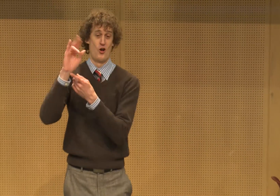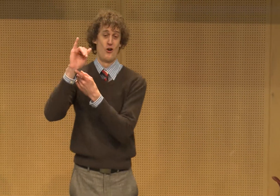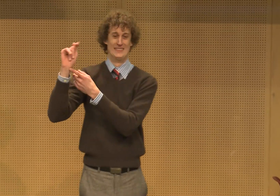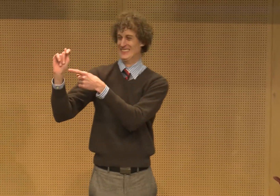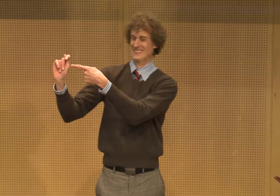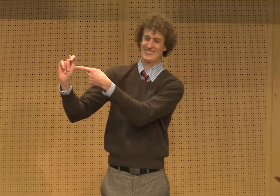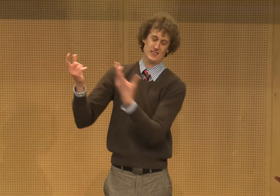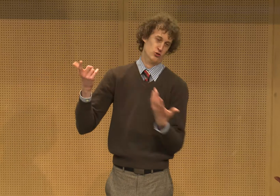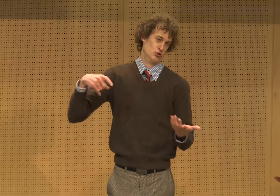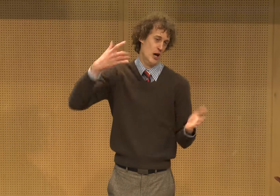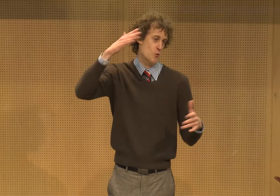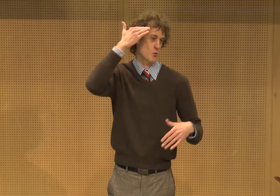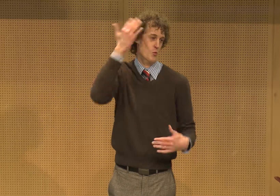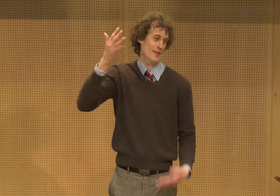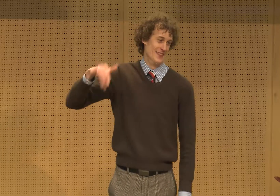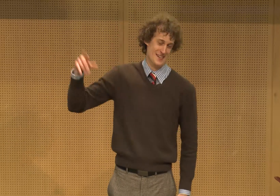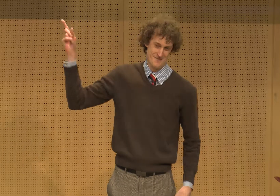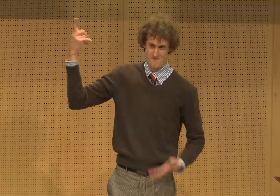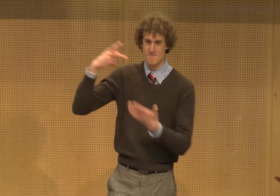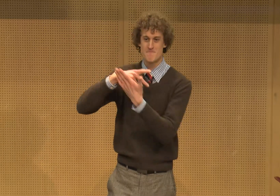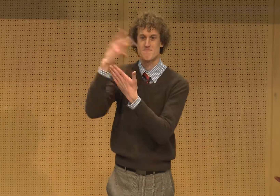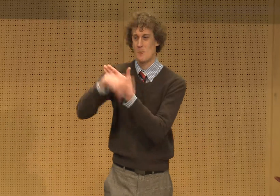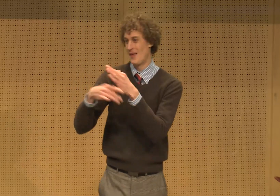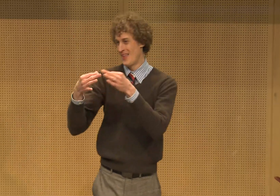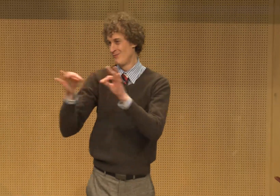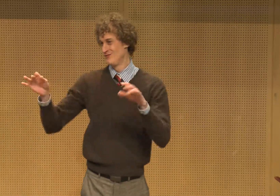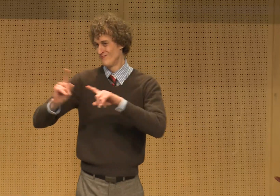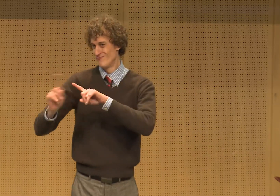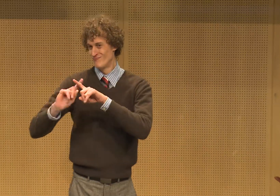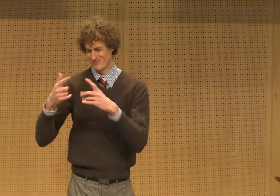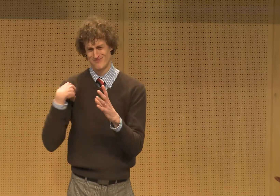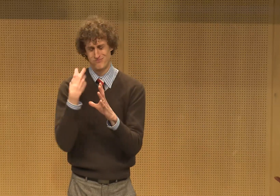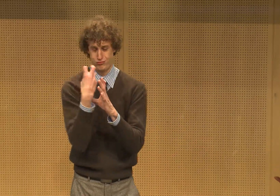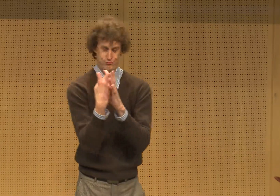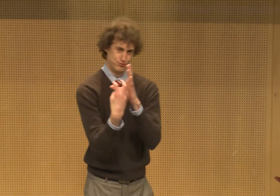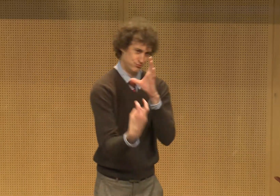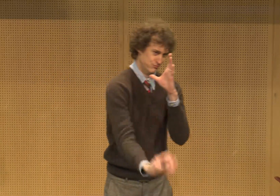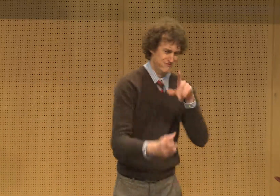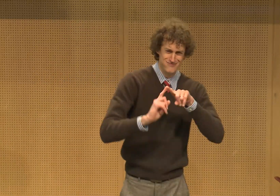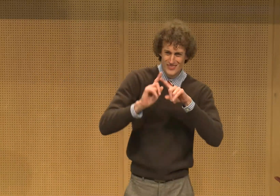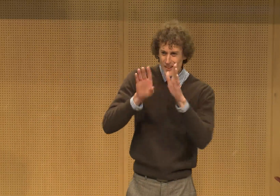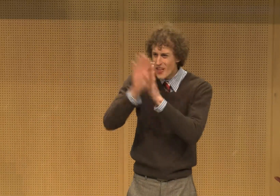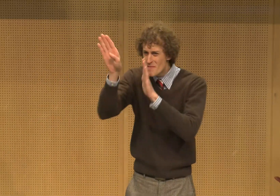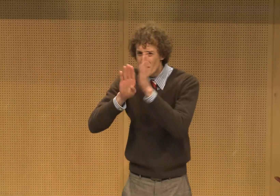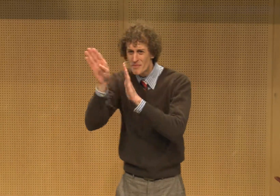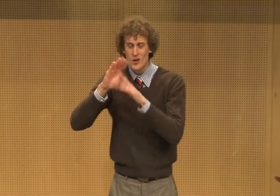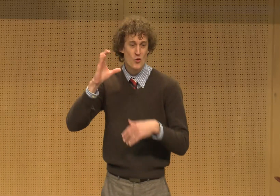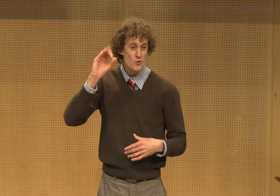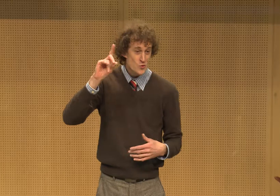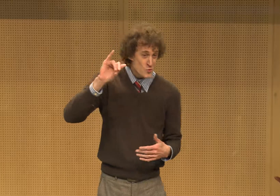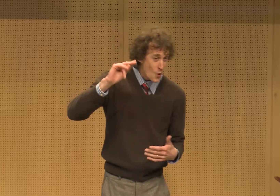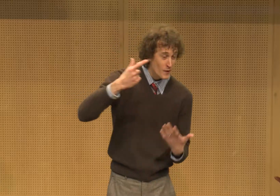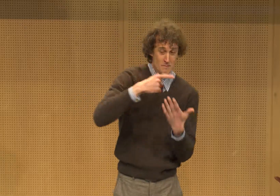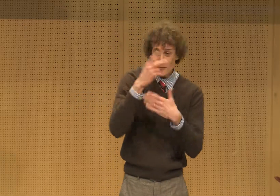And I think that all of you know that this is R.I.T., "T" for technology, so this is something that you all will recognize,